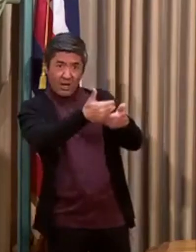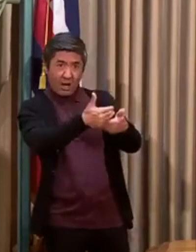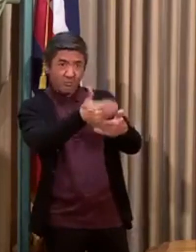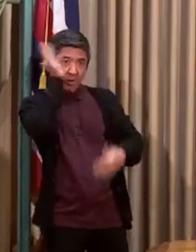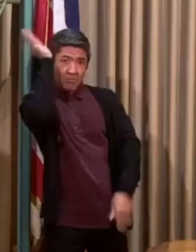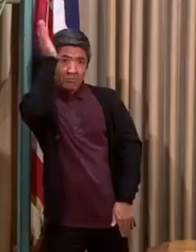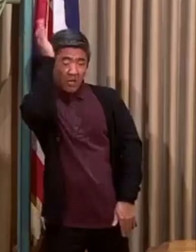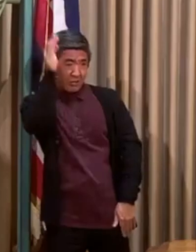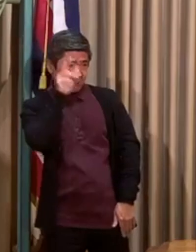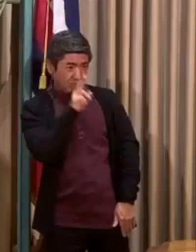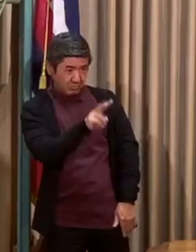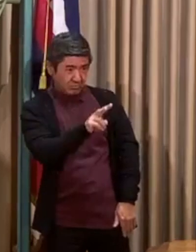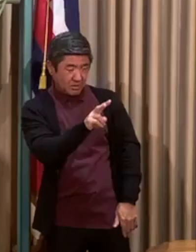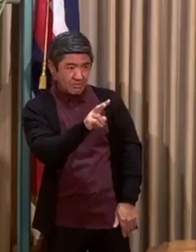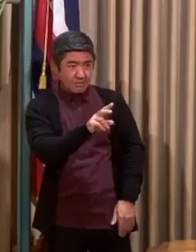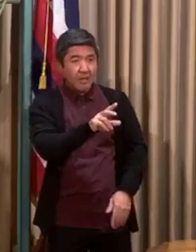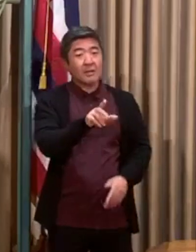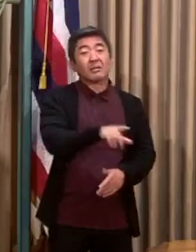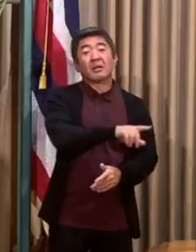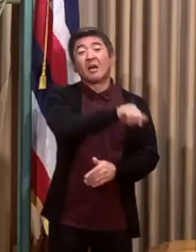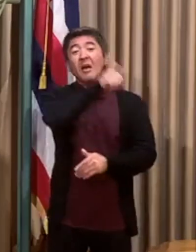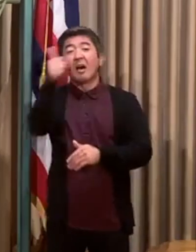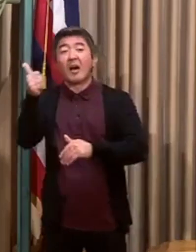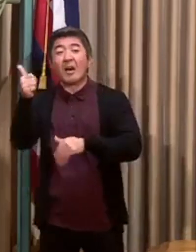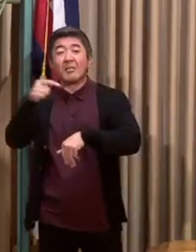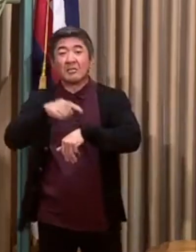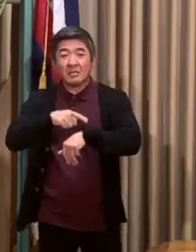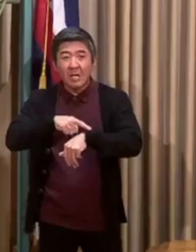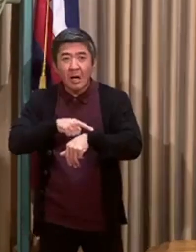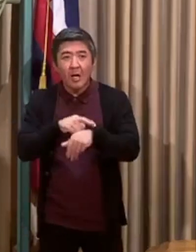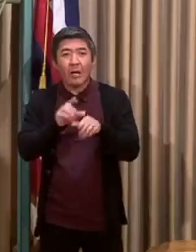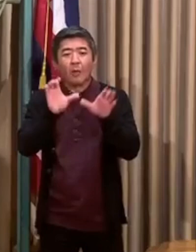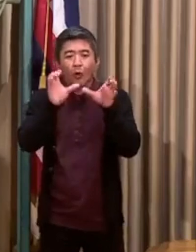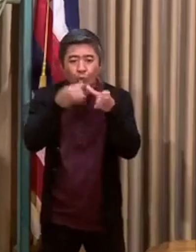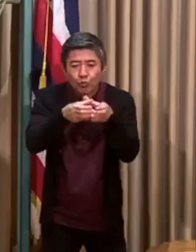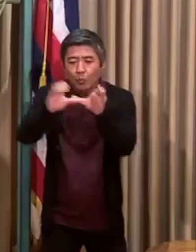and then engage in interaction in smaller groups rather than in large class.